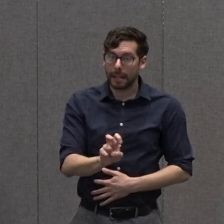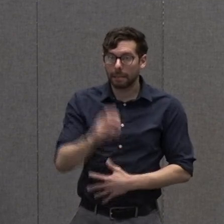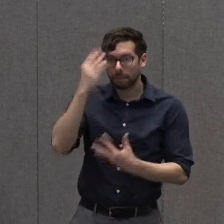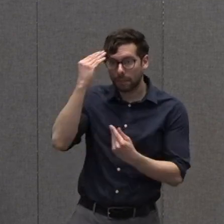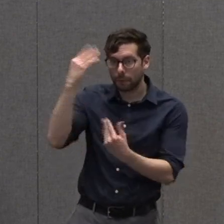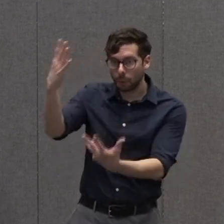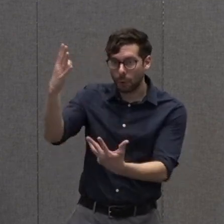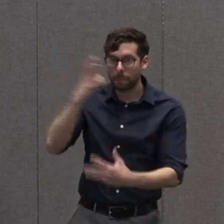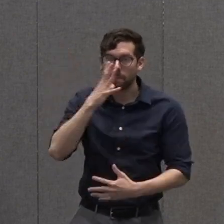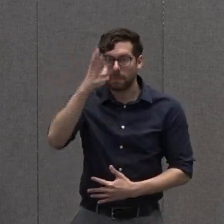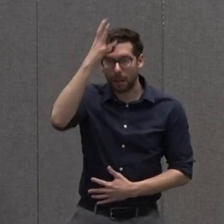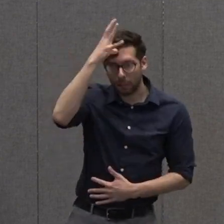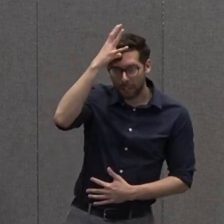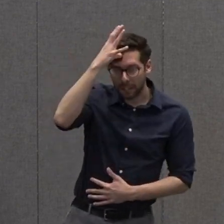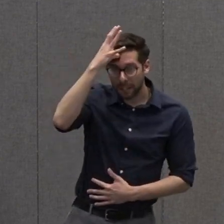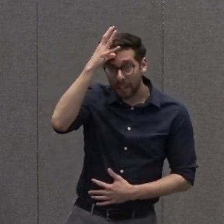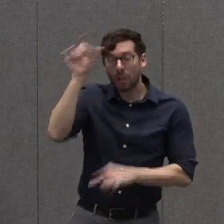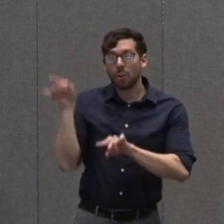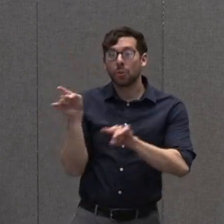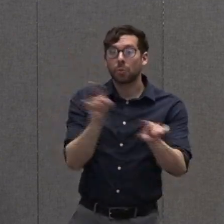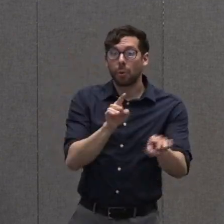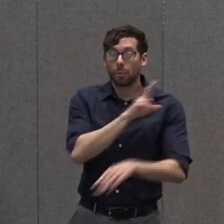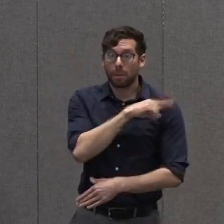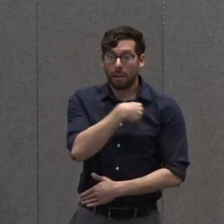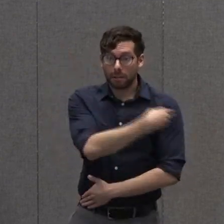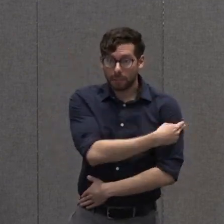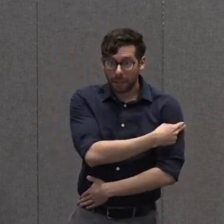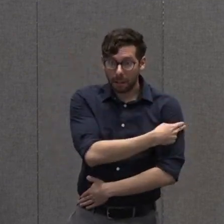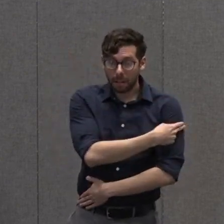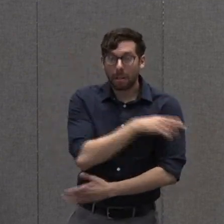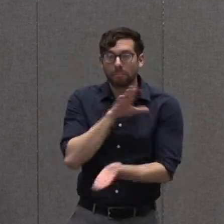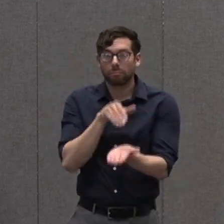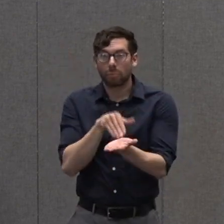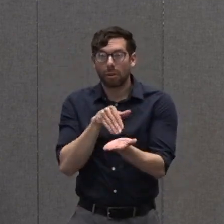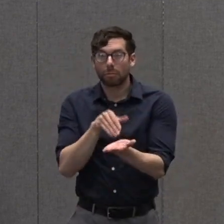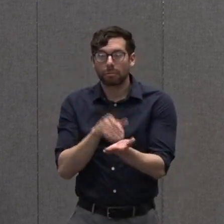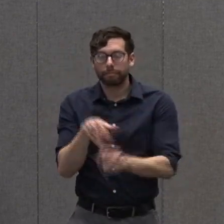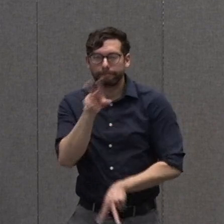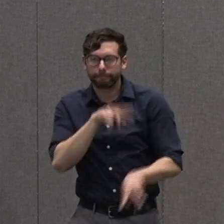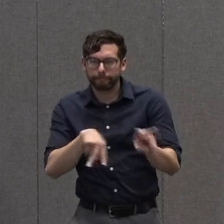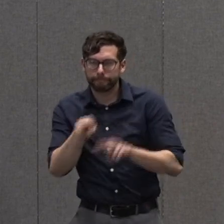They'll take a look at that bite, and determine whether in fact it was a venomous snake, or not,